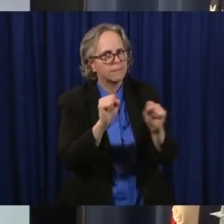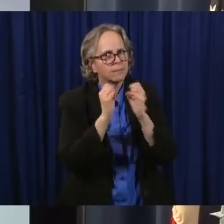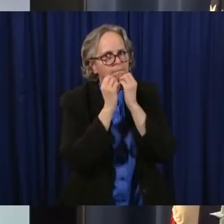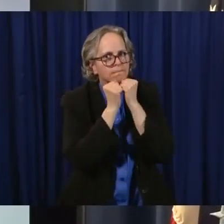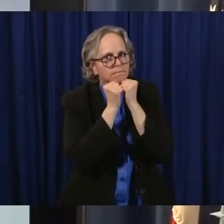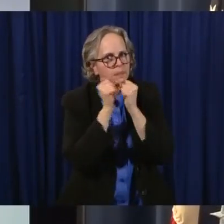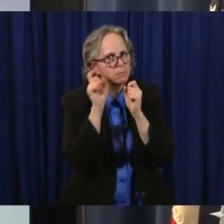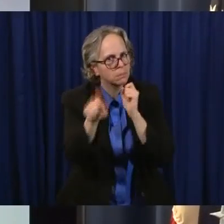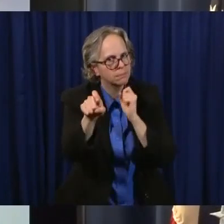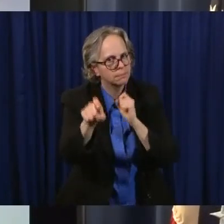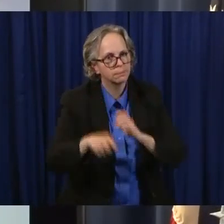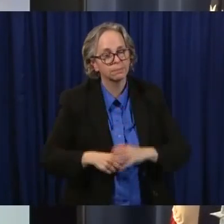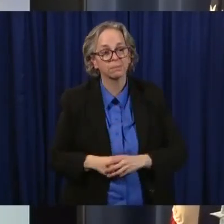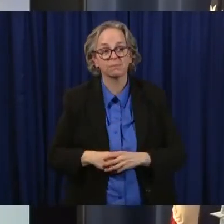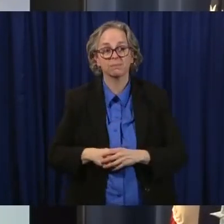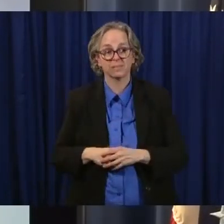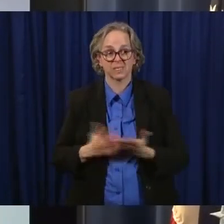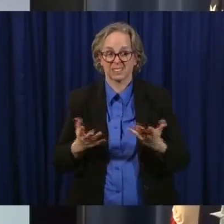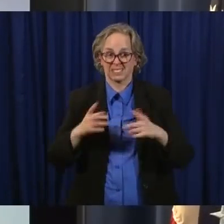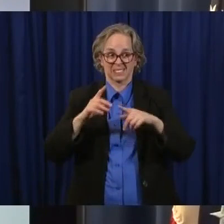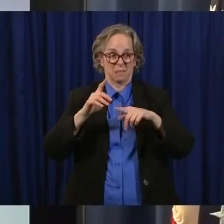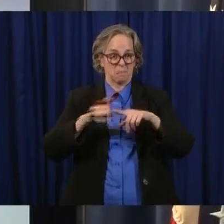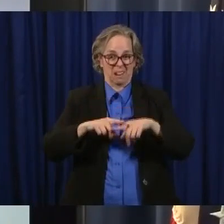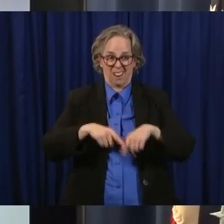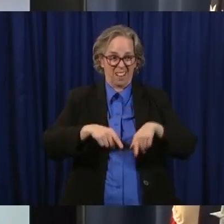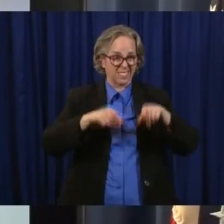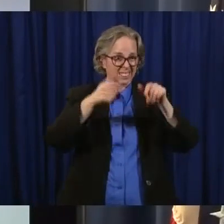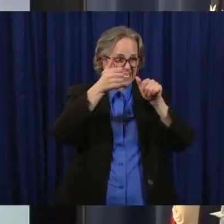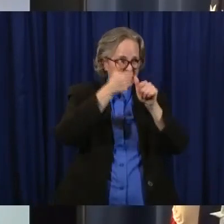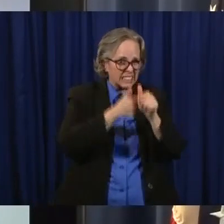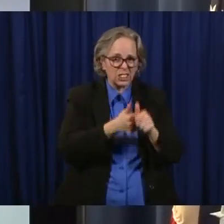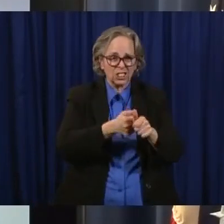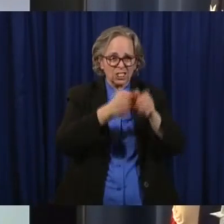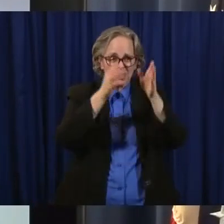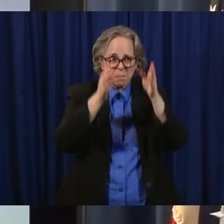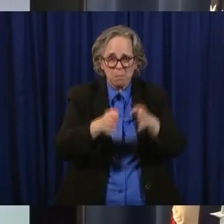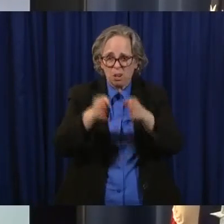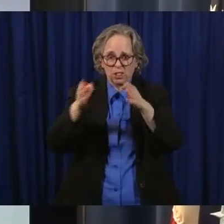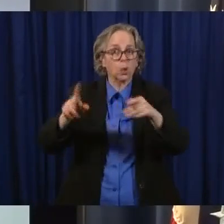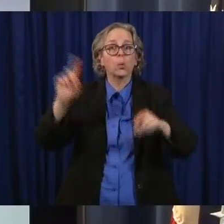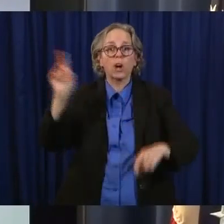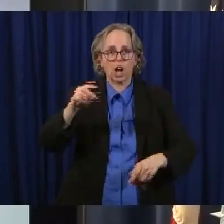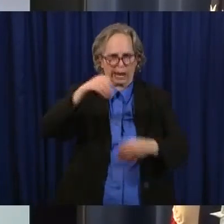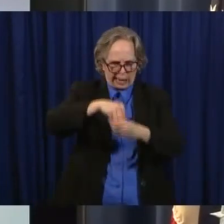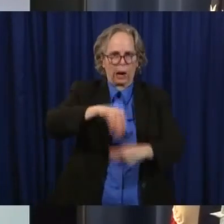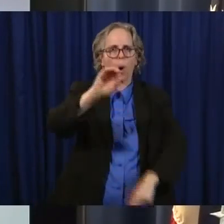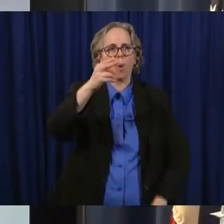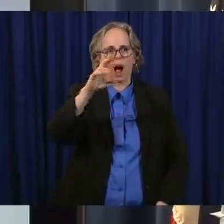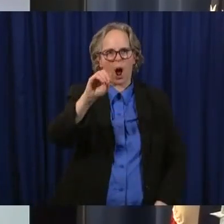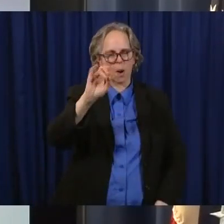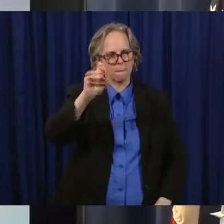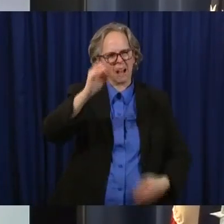BACK WORKING, BUT ALSO MAINTAIN OUR SAFETY AT THE SAME TIME. IT REALLY IS GOING TO TAKE THE